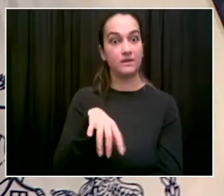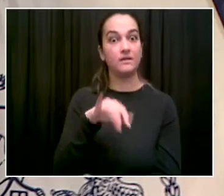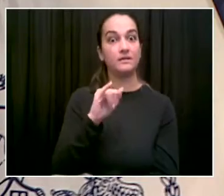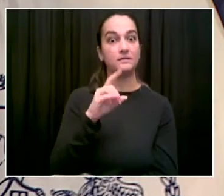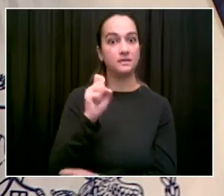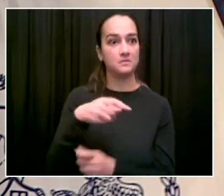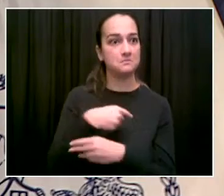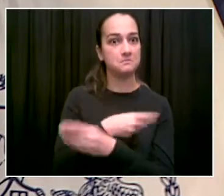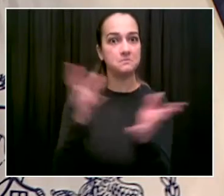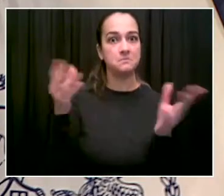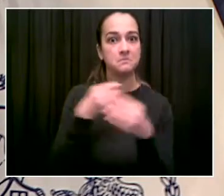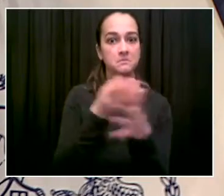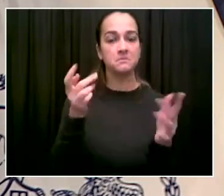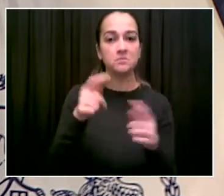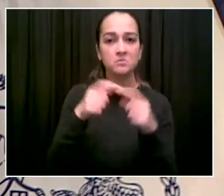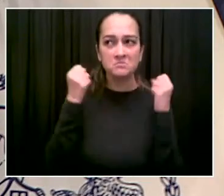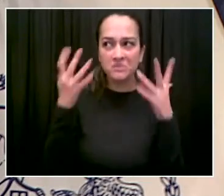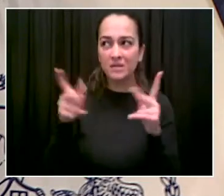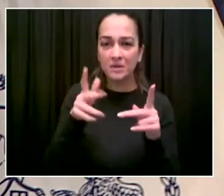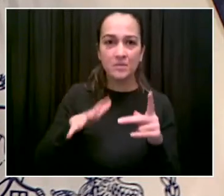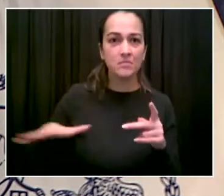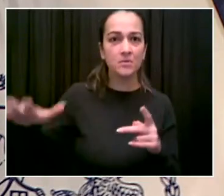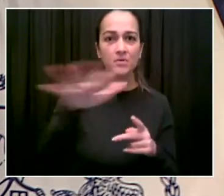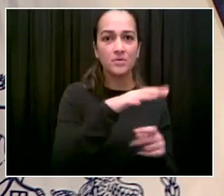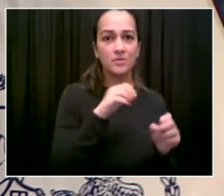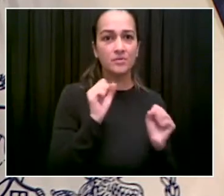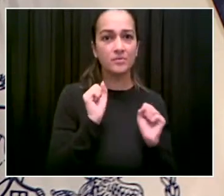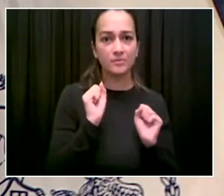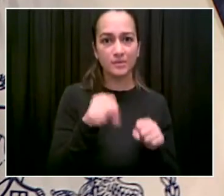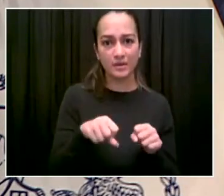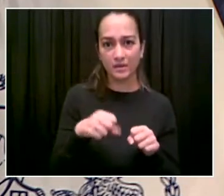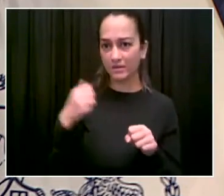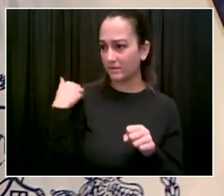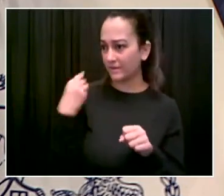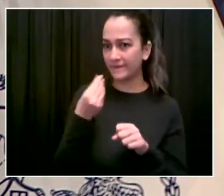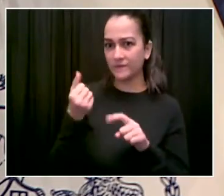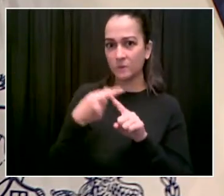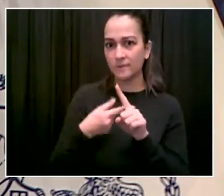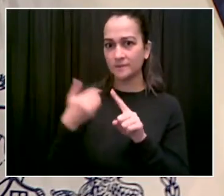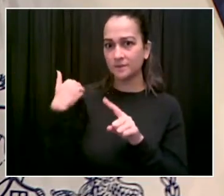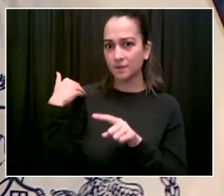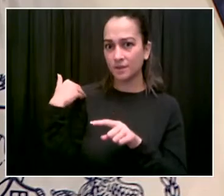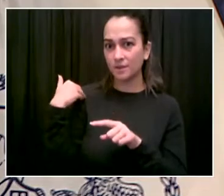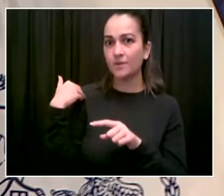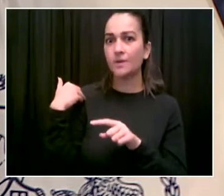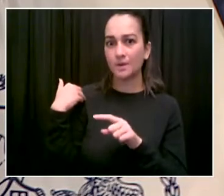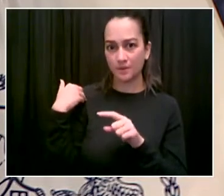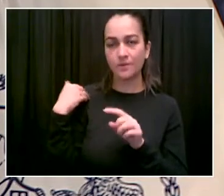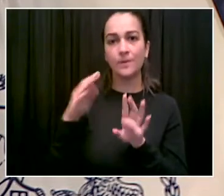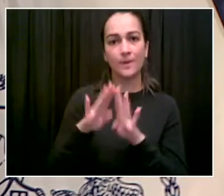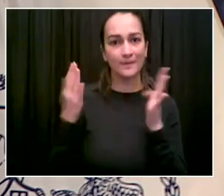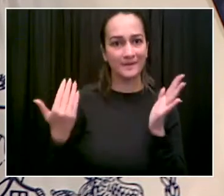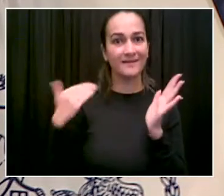HAS REACHED WELL OVER 1 MILLION NEW YORKERS. WE HAVE AGGRESSIVE OUTREACH TO GET PEOPLE SIGNING